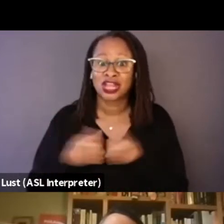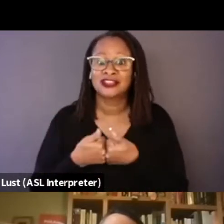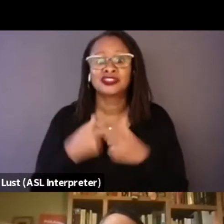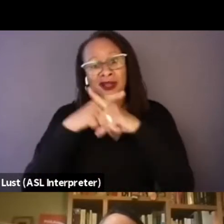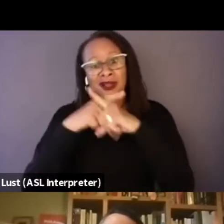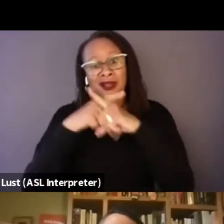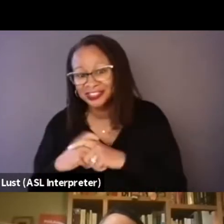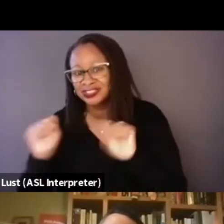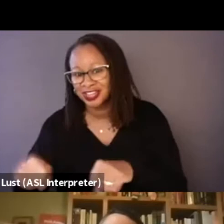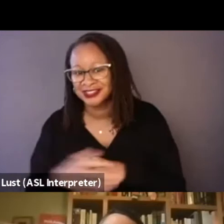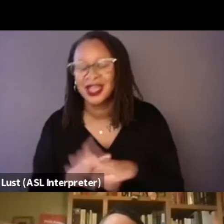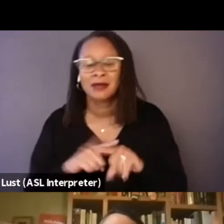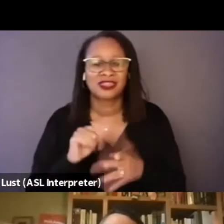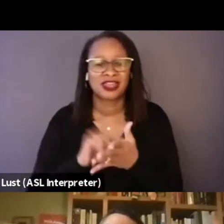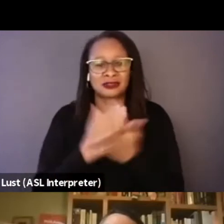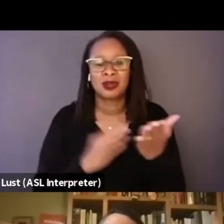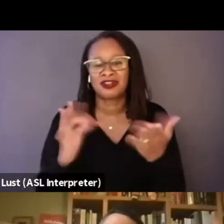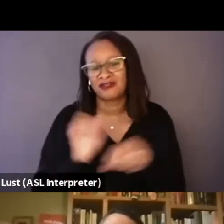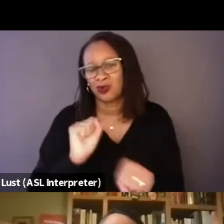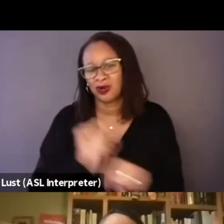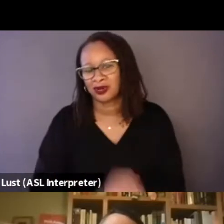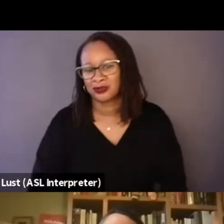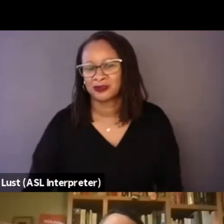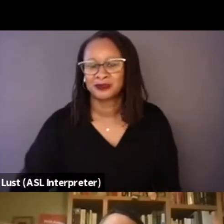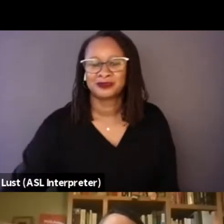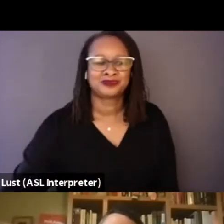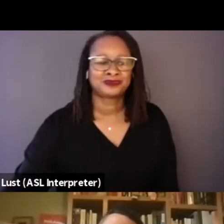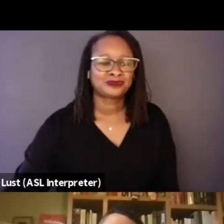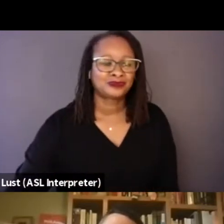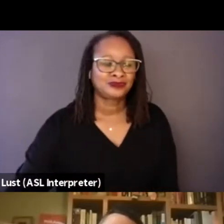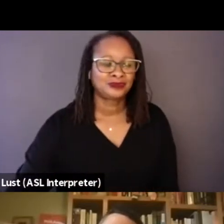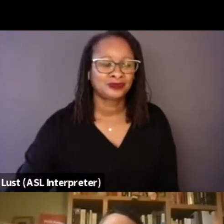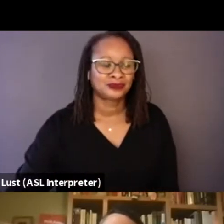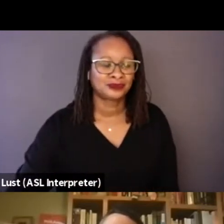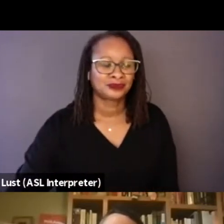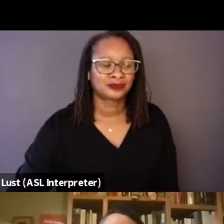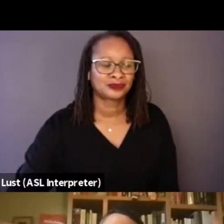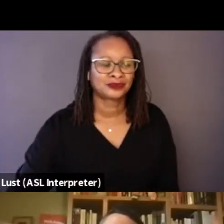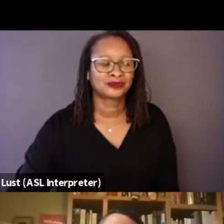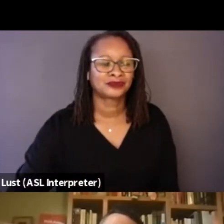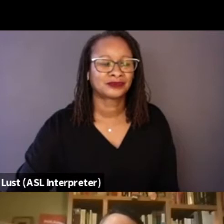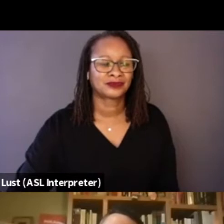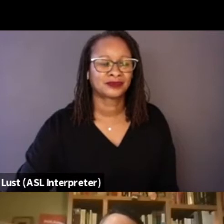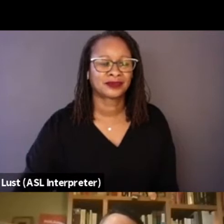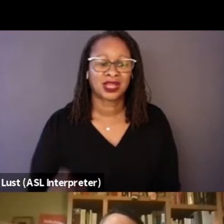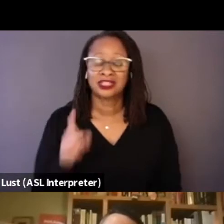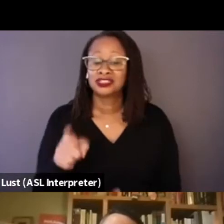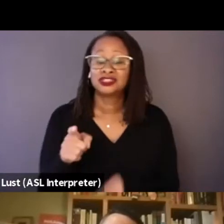but it's part of the work. Yeah, she's a beautiful human being. I mean, and a complex human being.